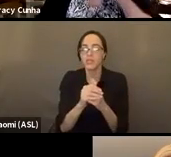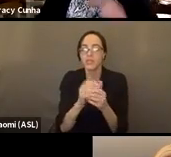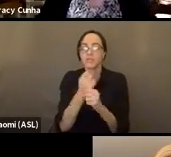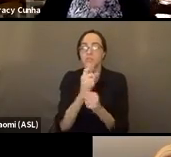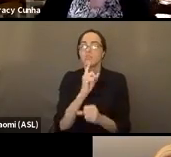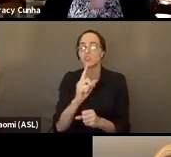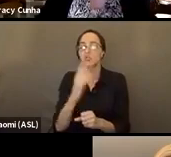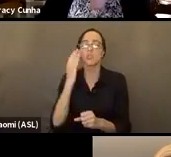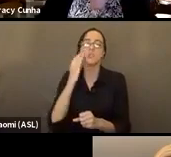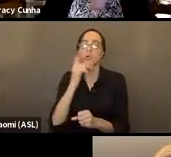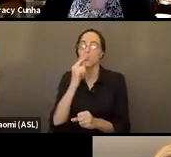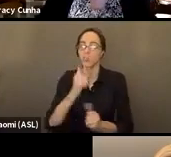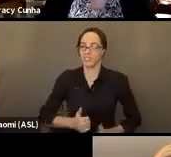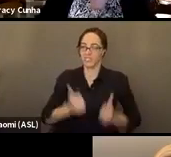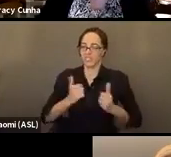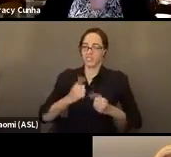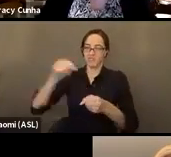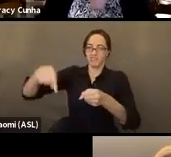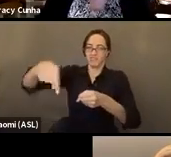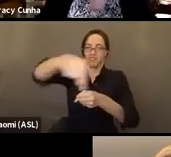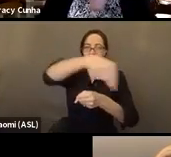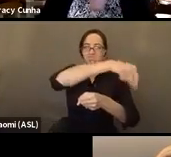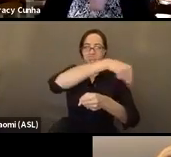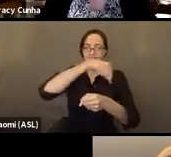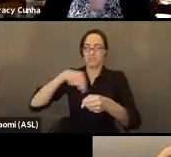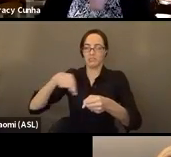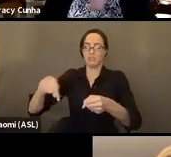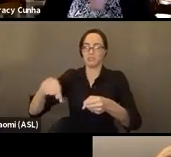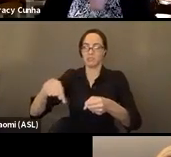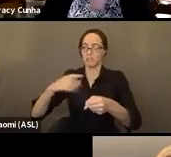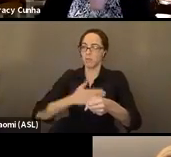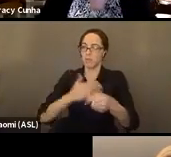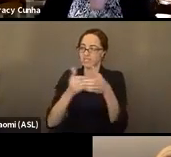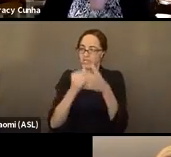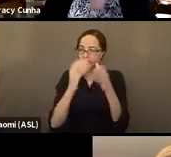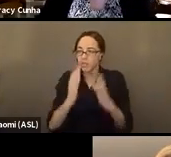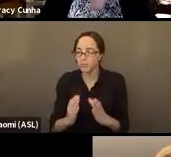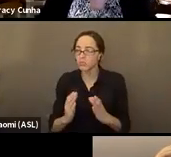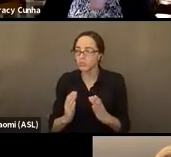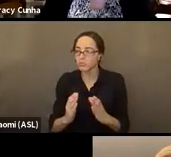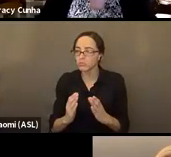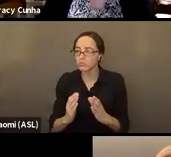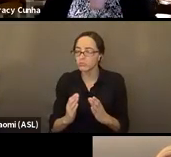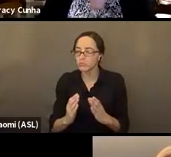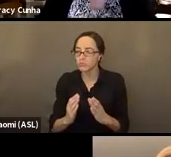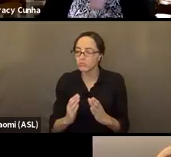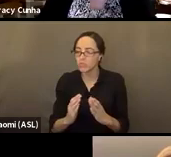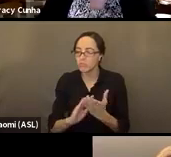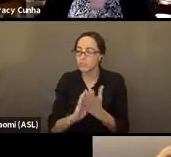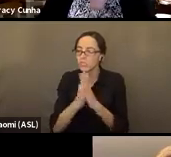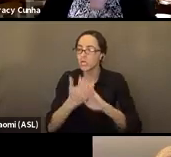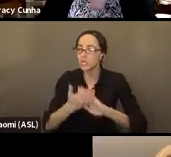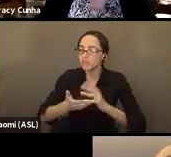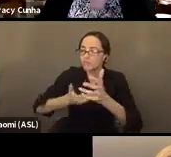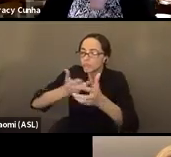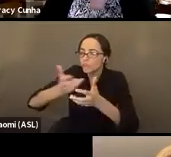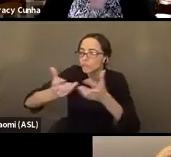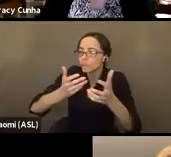uh begin to become acquainted with what you're doing inventory of who is in your community know